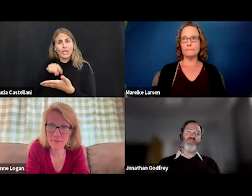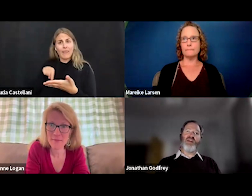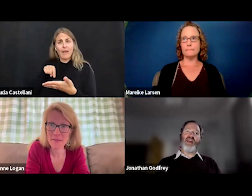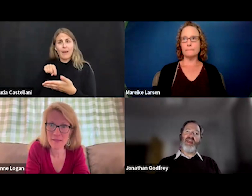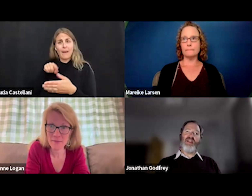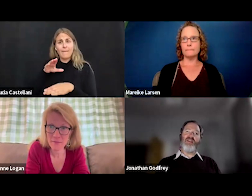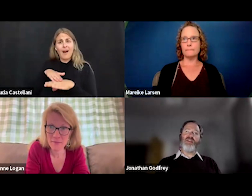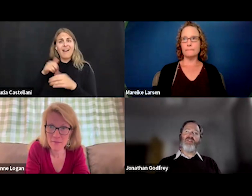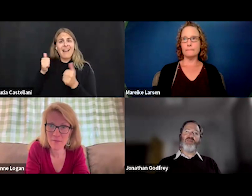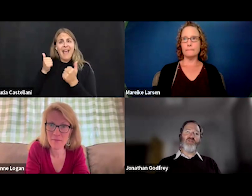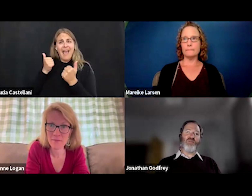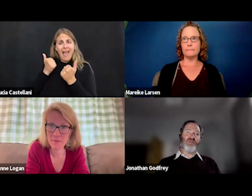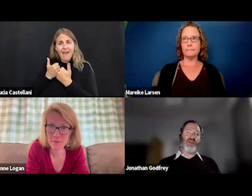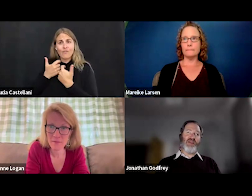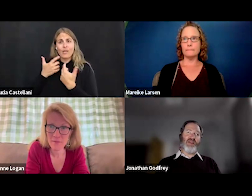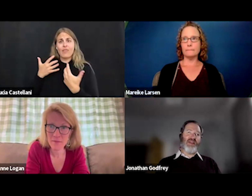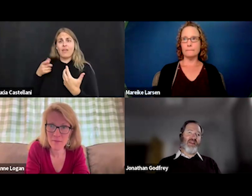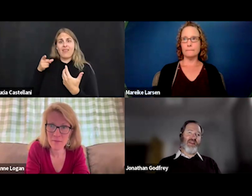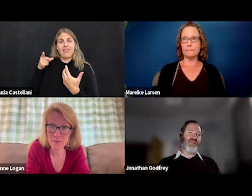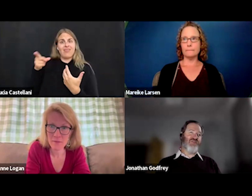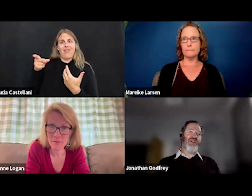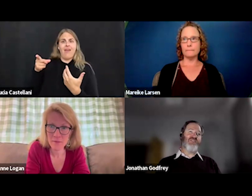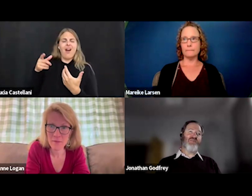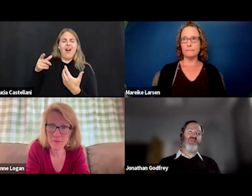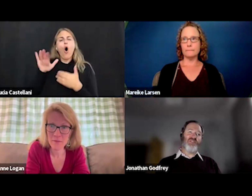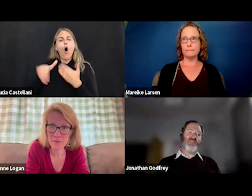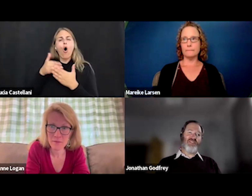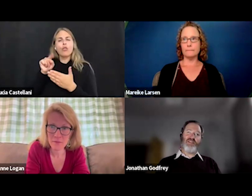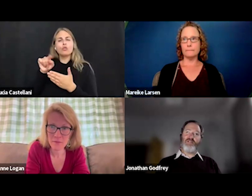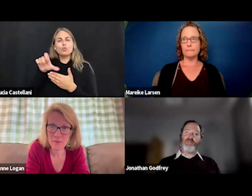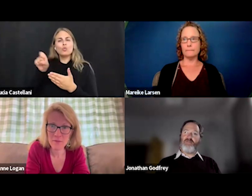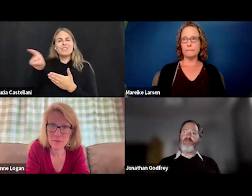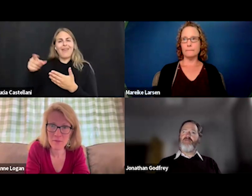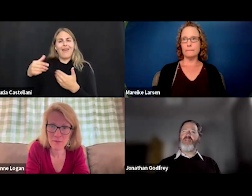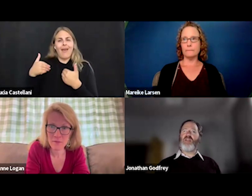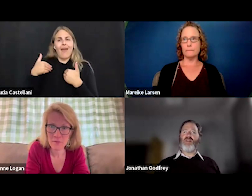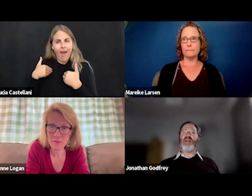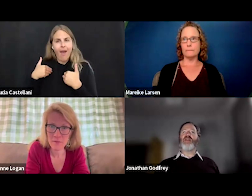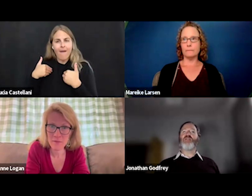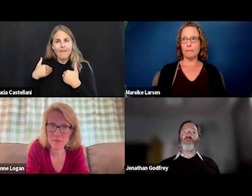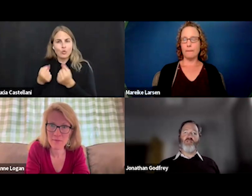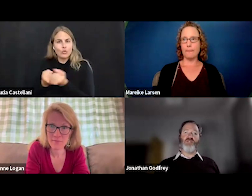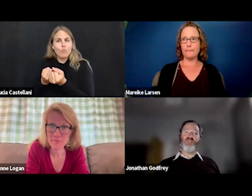that they had at their disposal. And as far as I'm concerned, that includes--